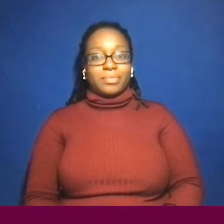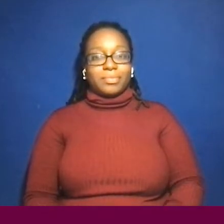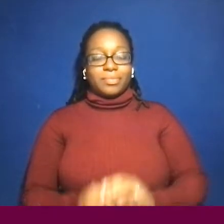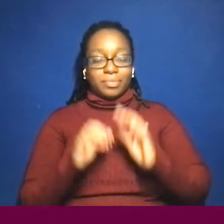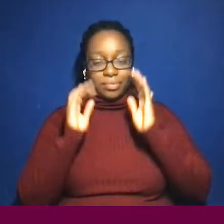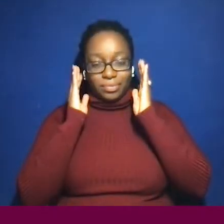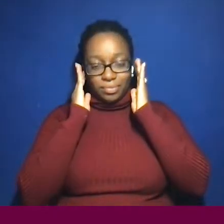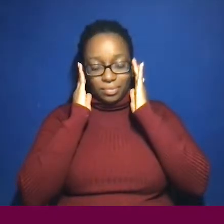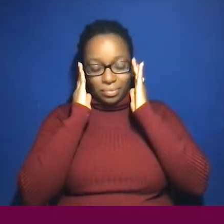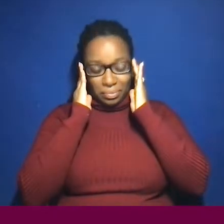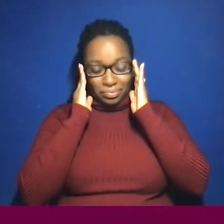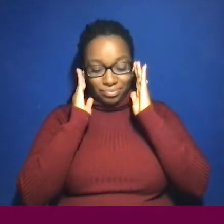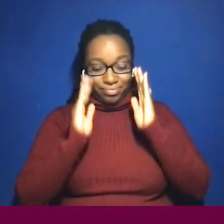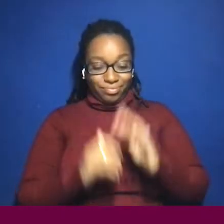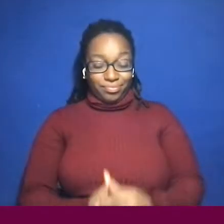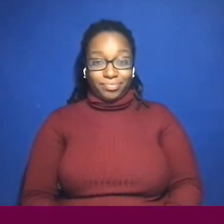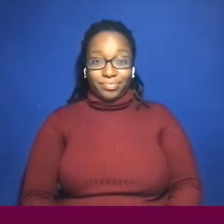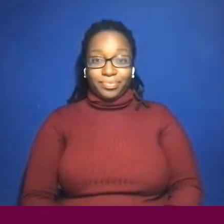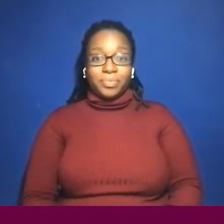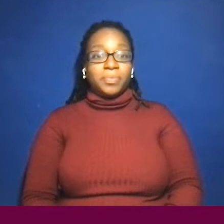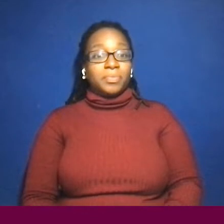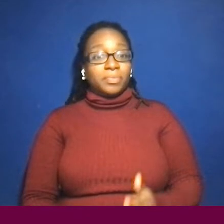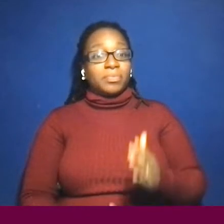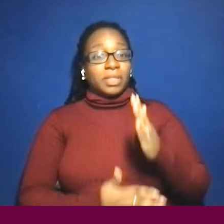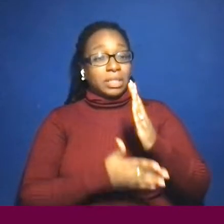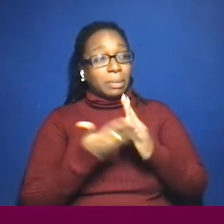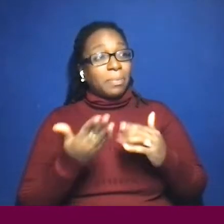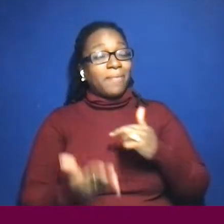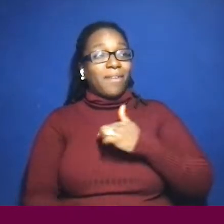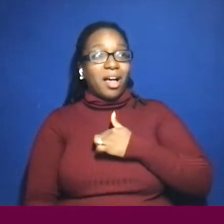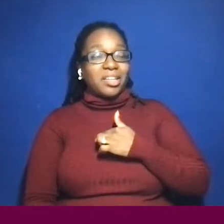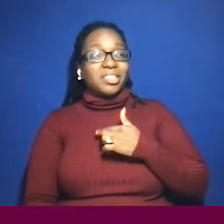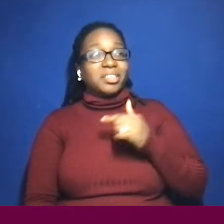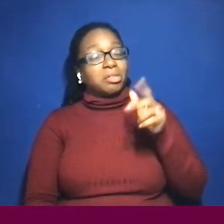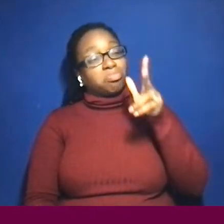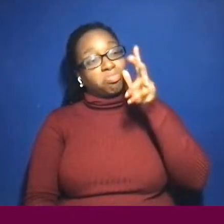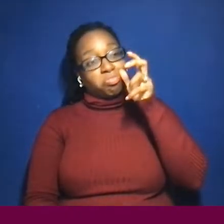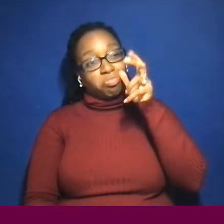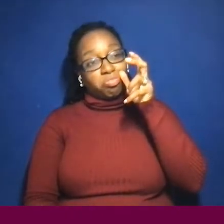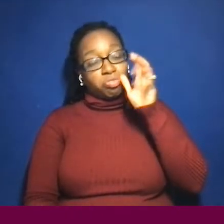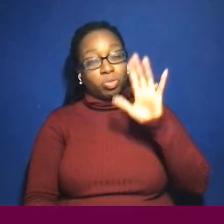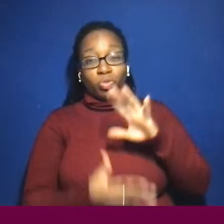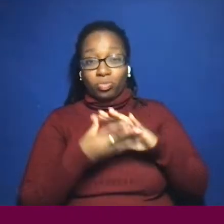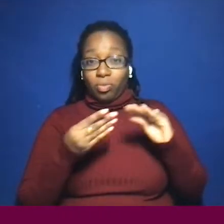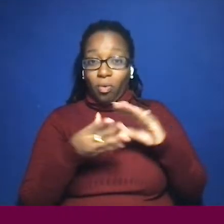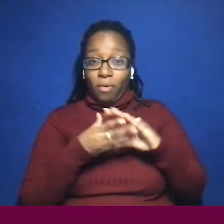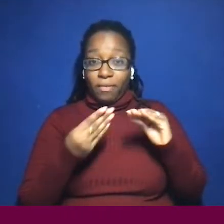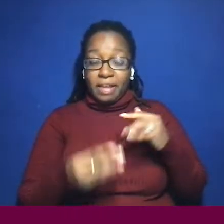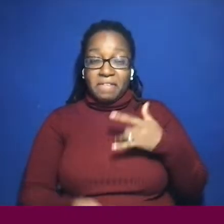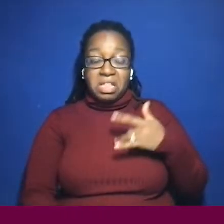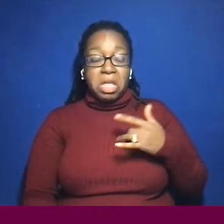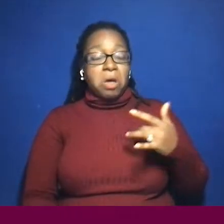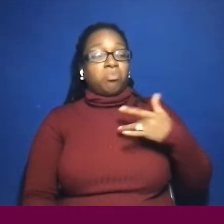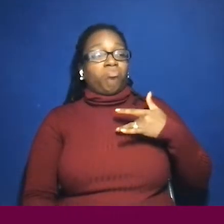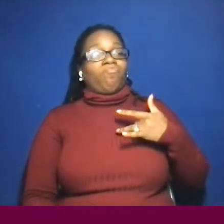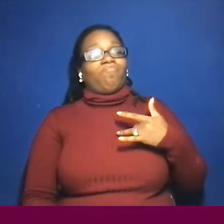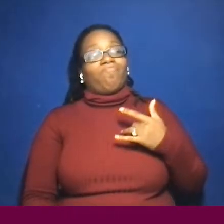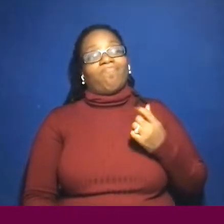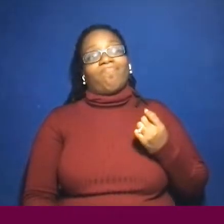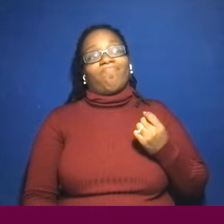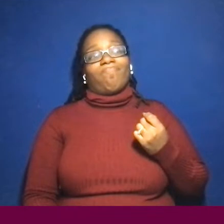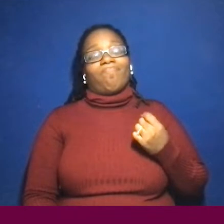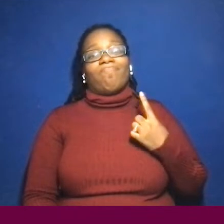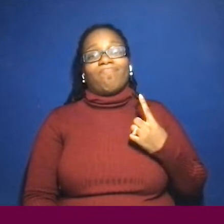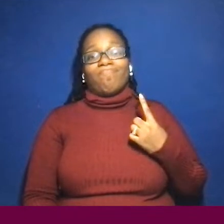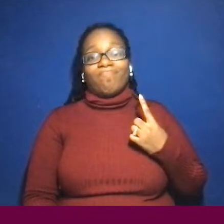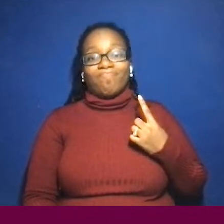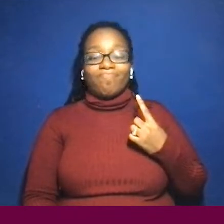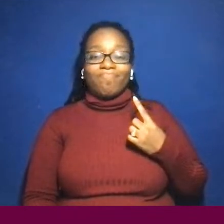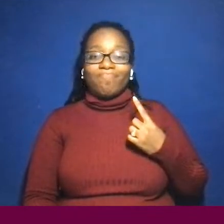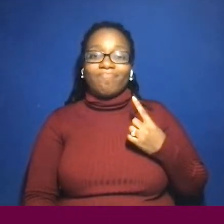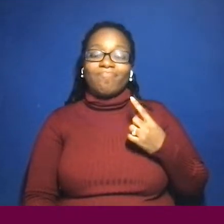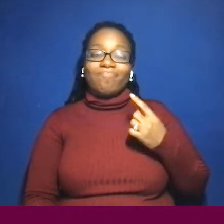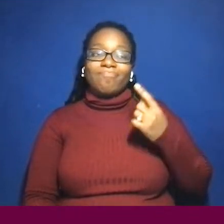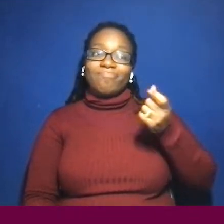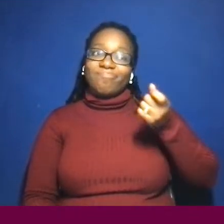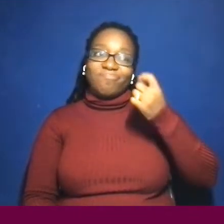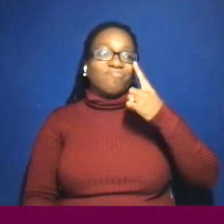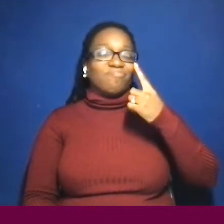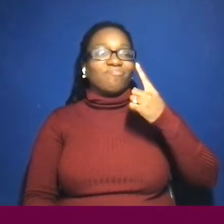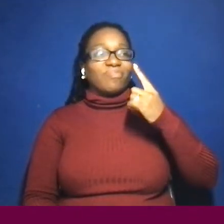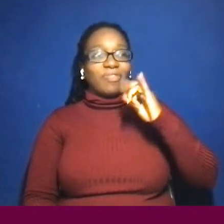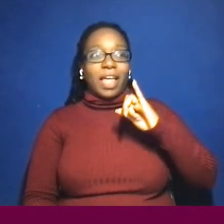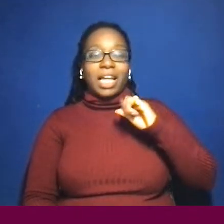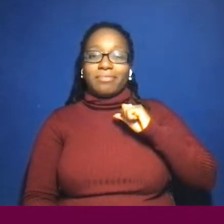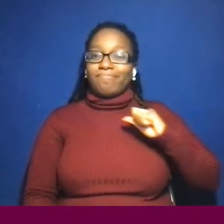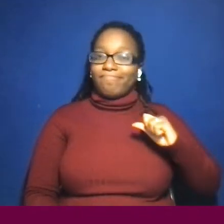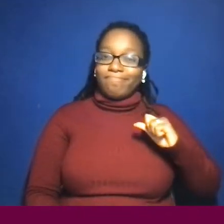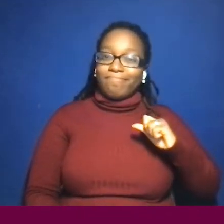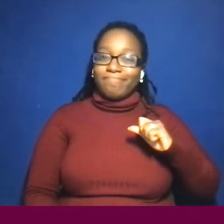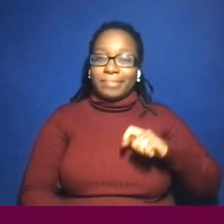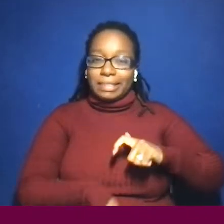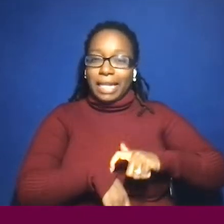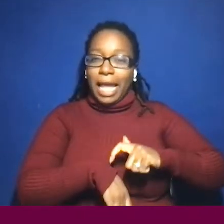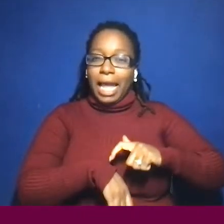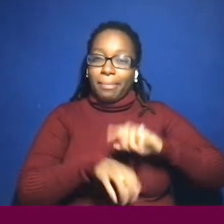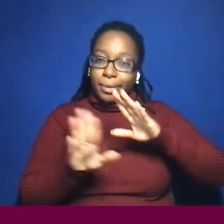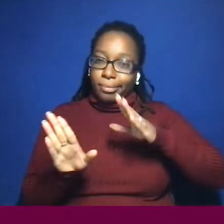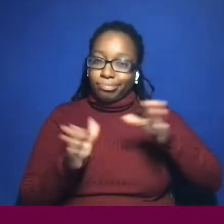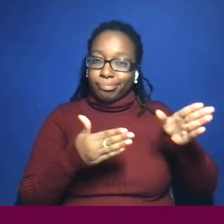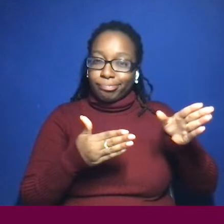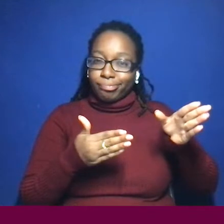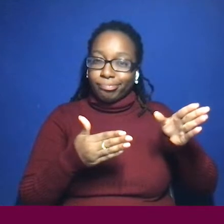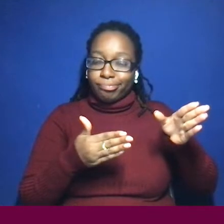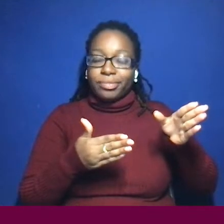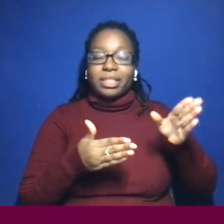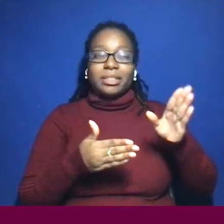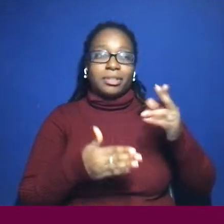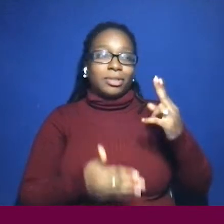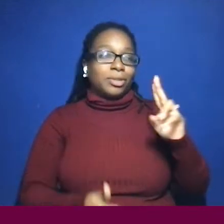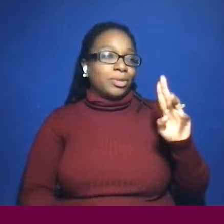Those of us who get that pull to do humanitarian work, it's... I know some of our listeners are